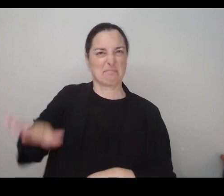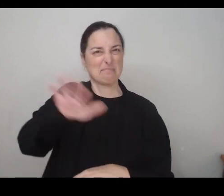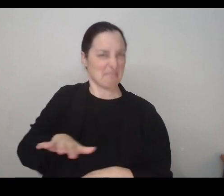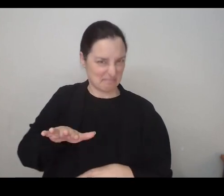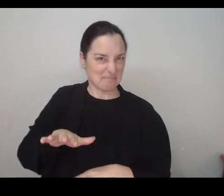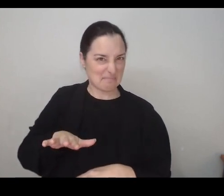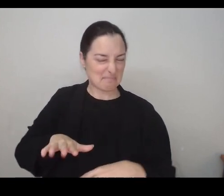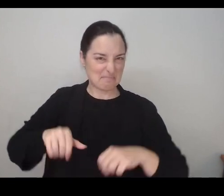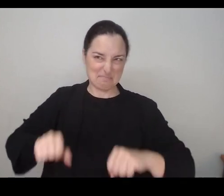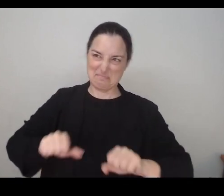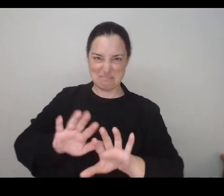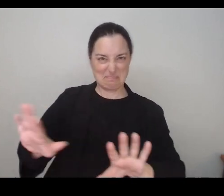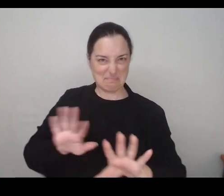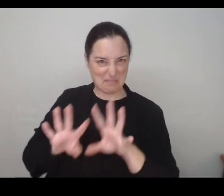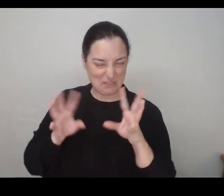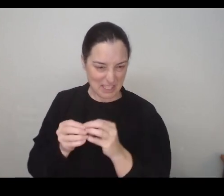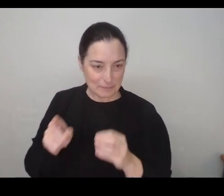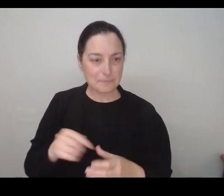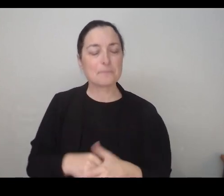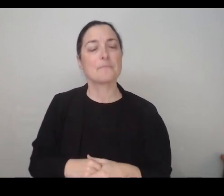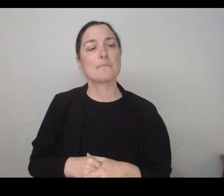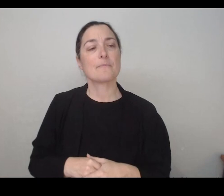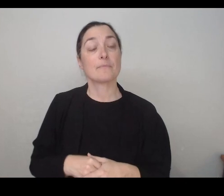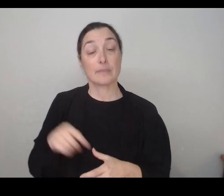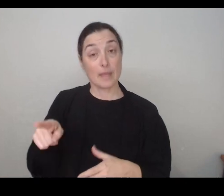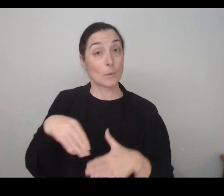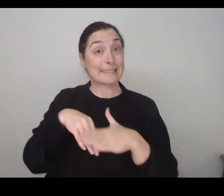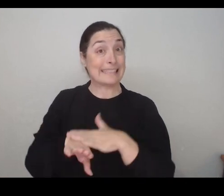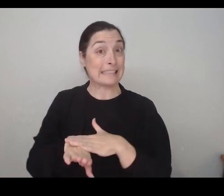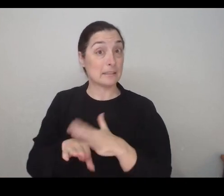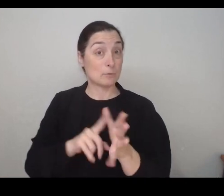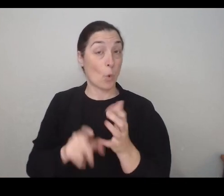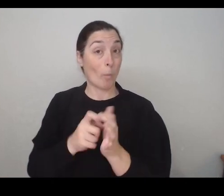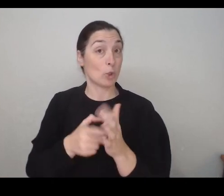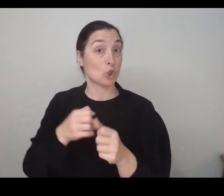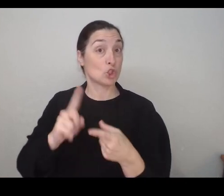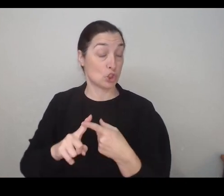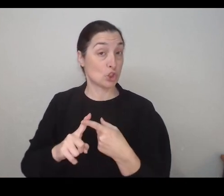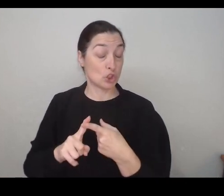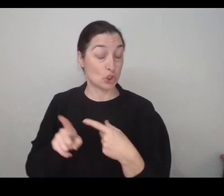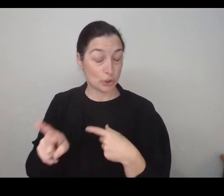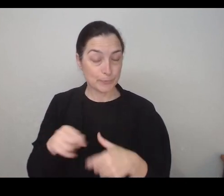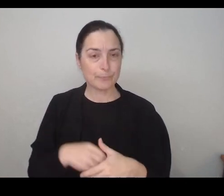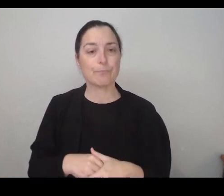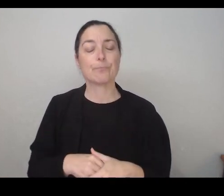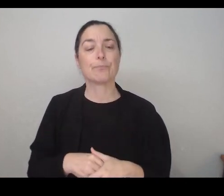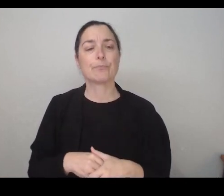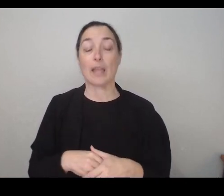It's the version which was in the auberge and there is one bigger version, which is now in Prague,